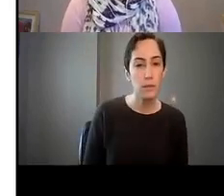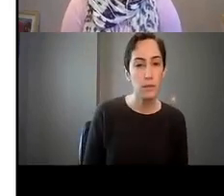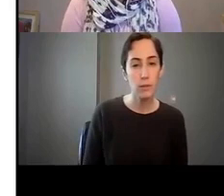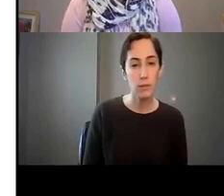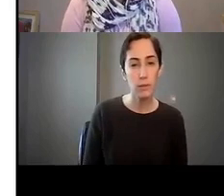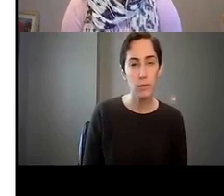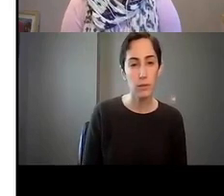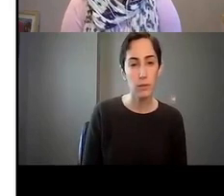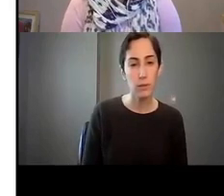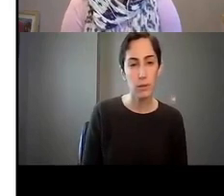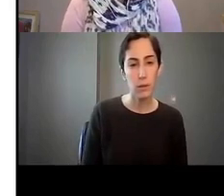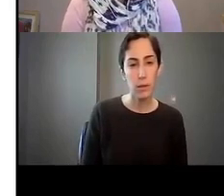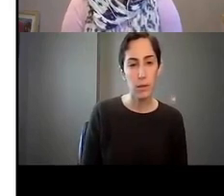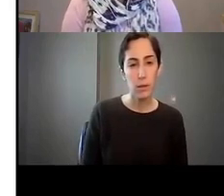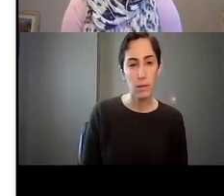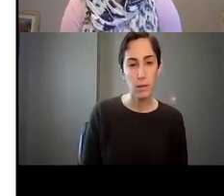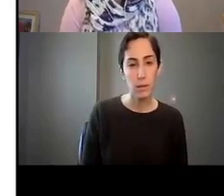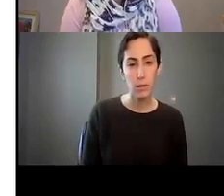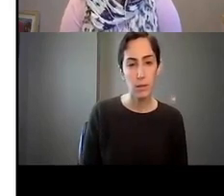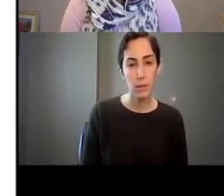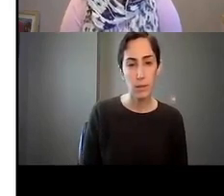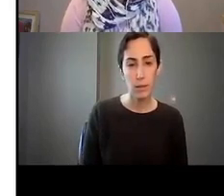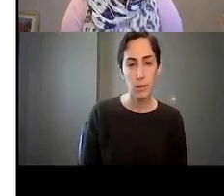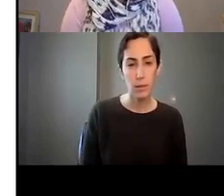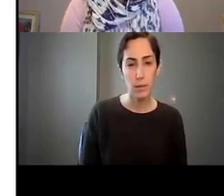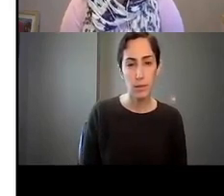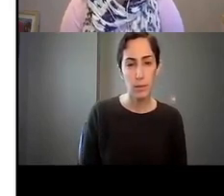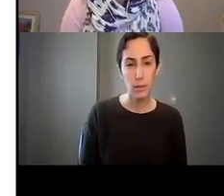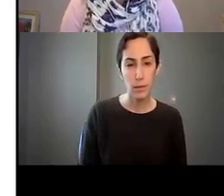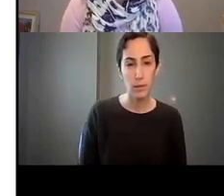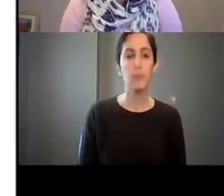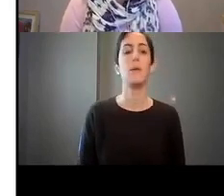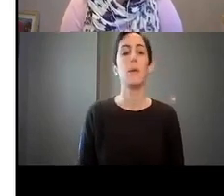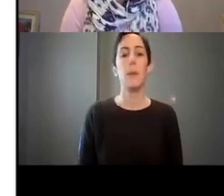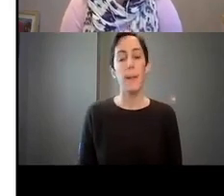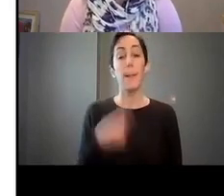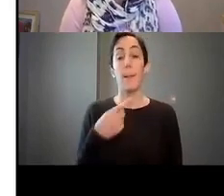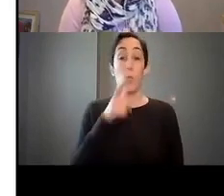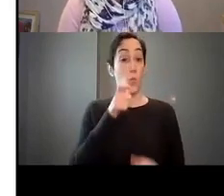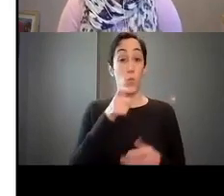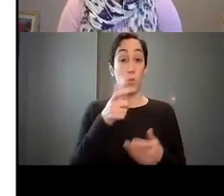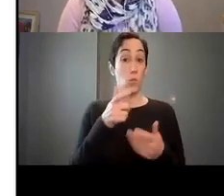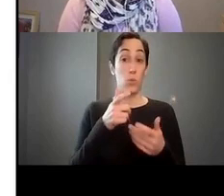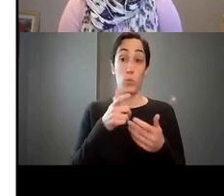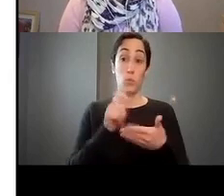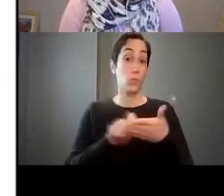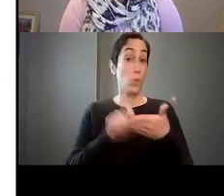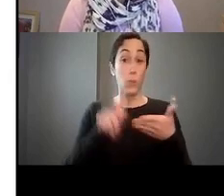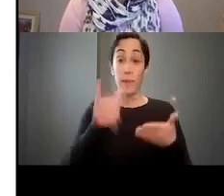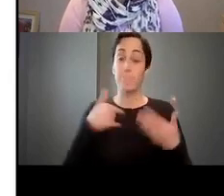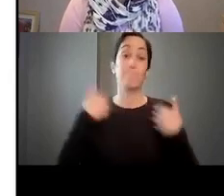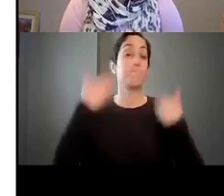made to try to find the reference all shared this quote and all the attempts I said unknown which makes it sound quite made to try to find the reference all mysterious and powerful. "The first thing said unknown which makes it sound quite you should know about me is that I'm not mysterious and powerful. "The first thing